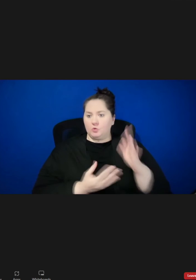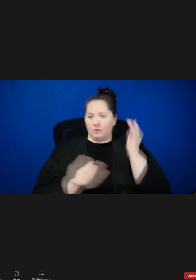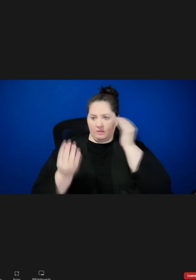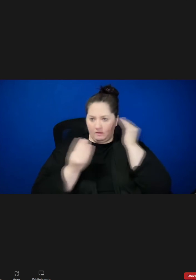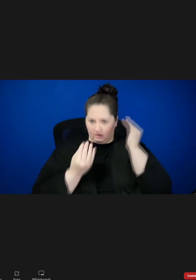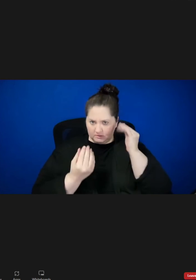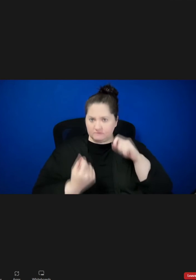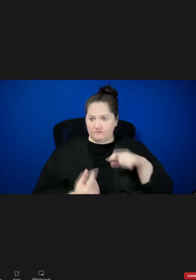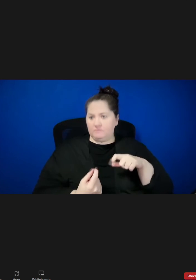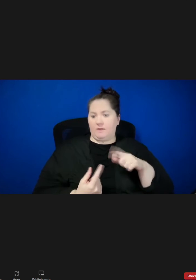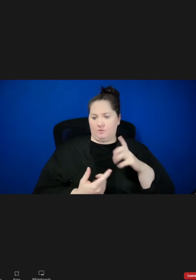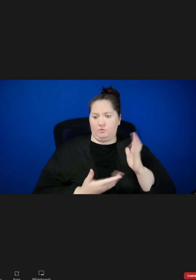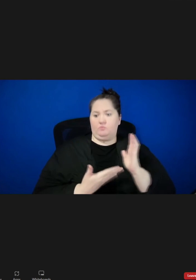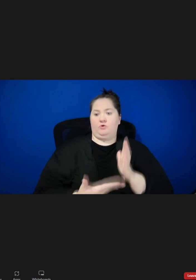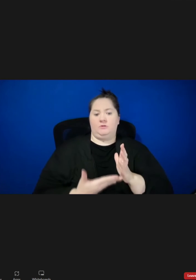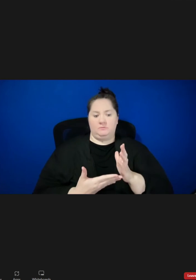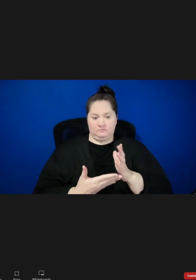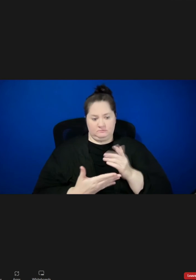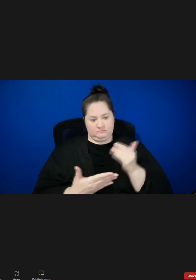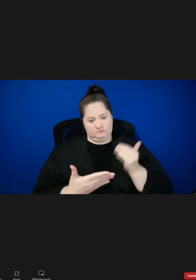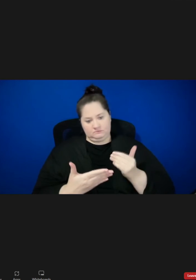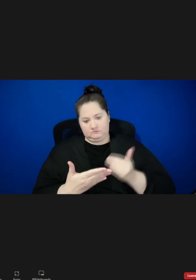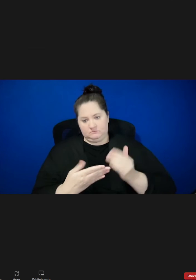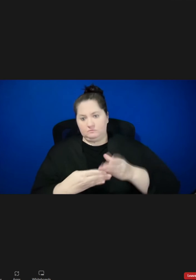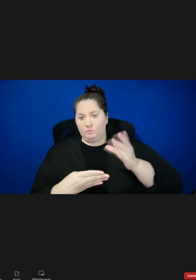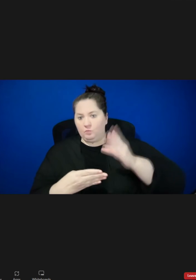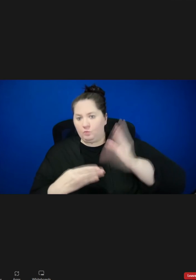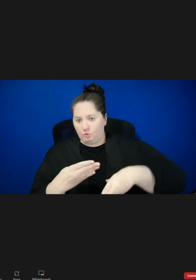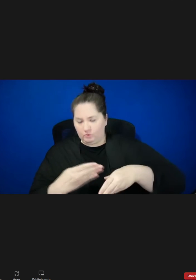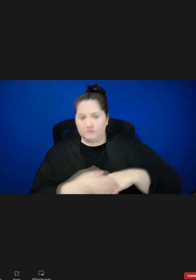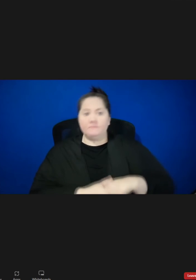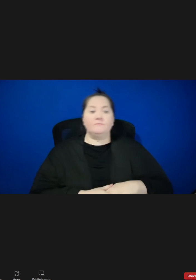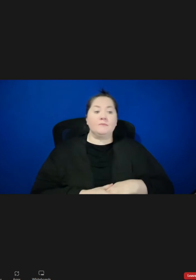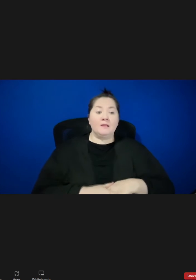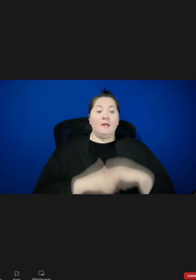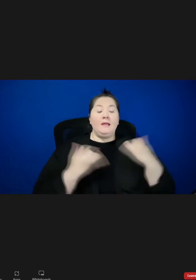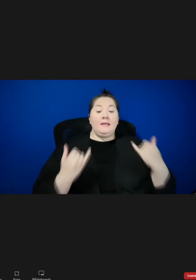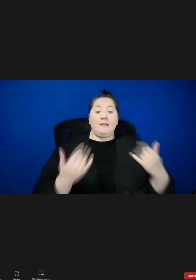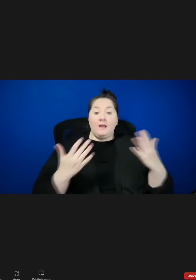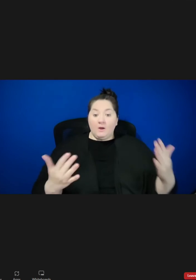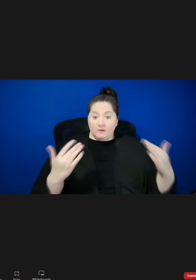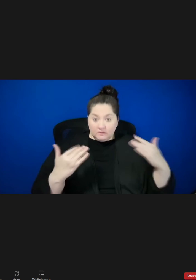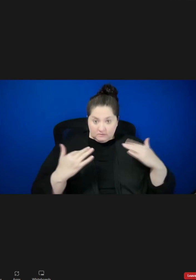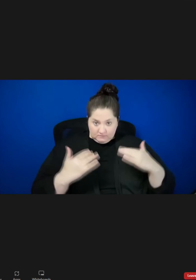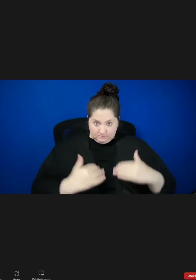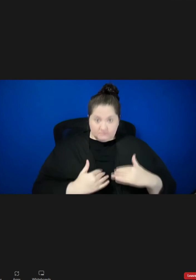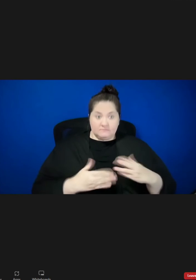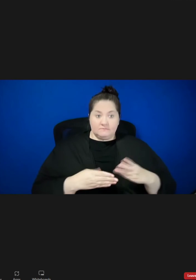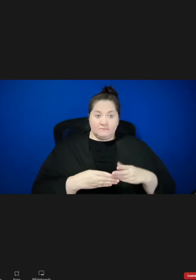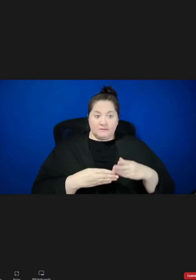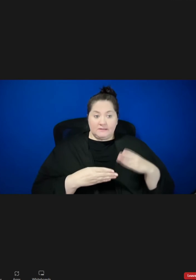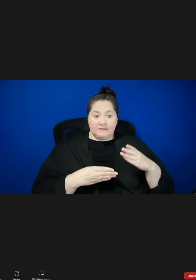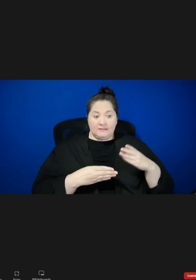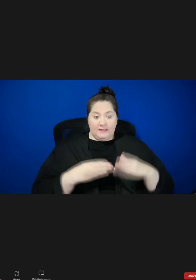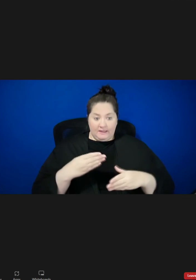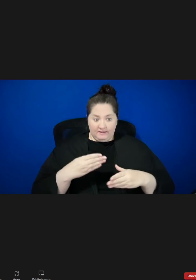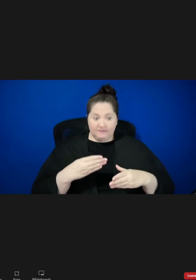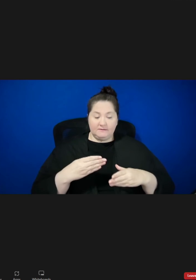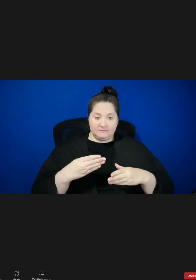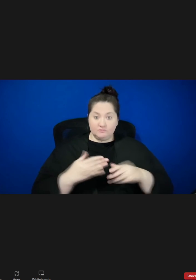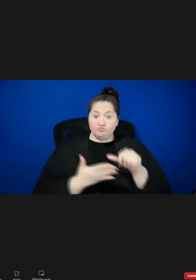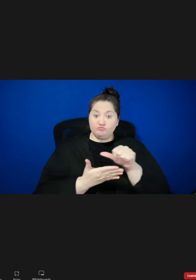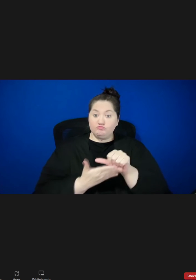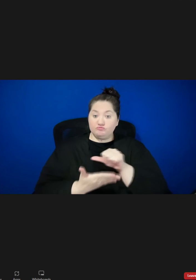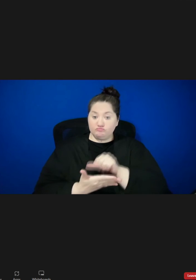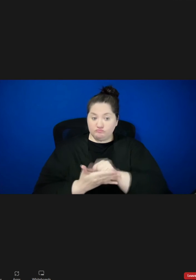as we bring this to a conclusion. All right. We've now reached the end of our agenda for